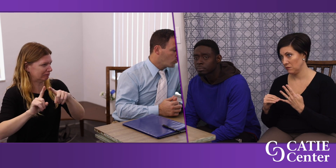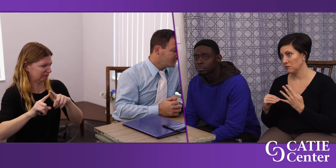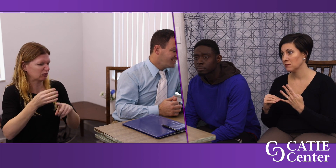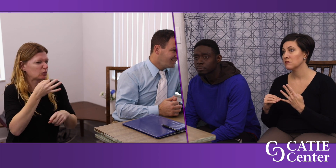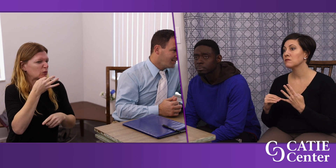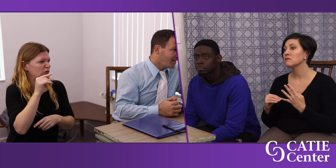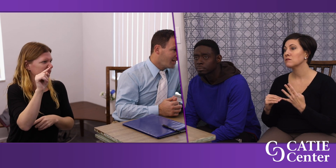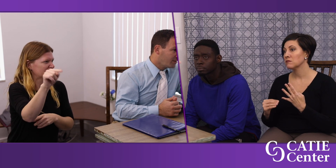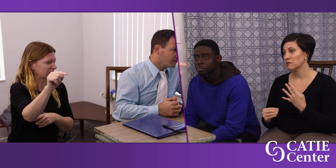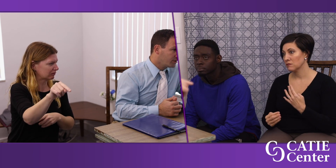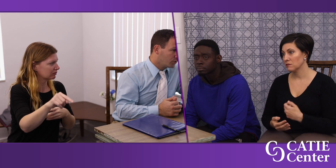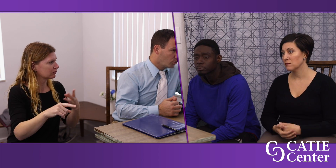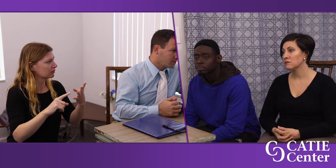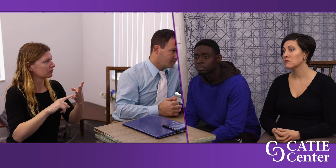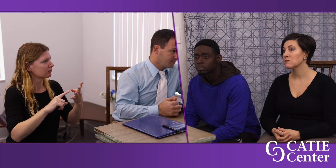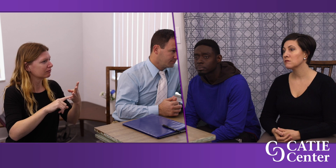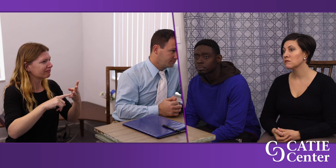or D) elk crossing.